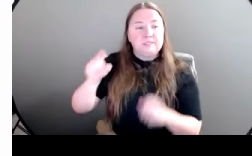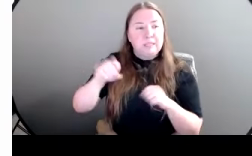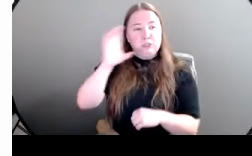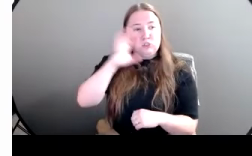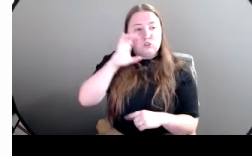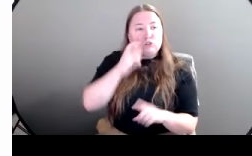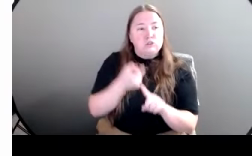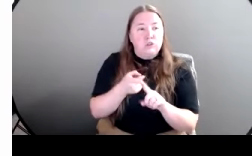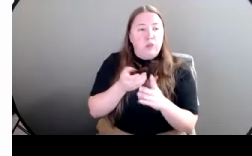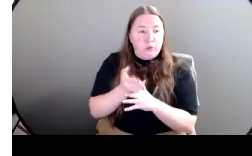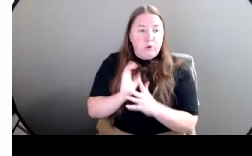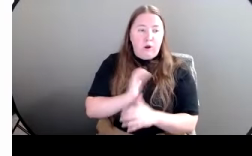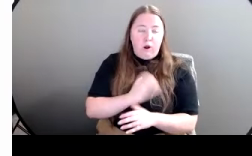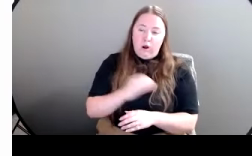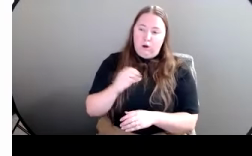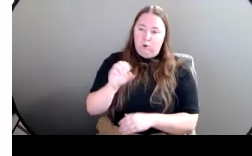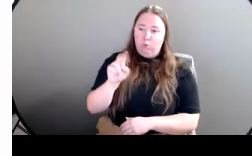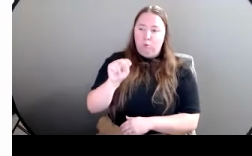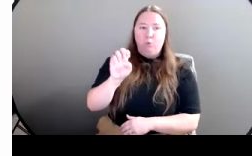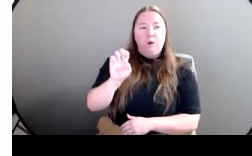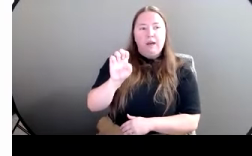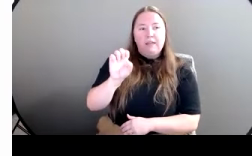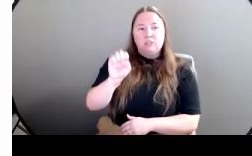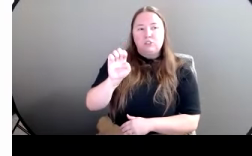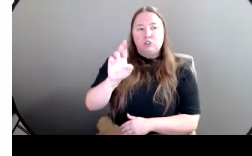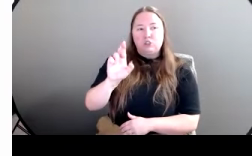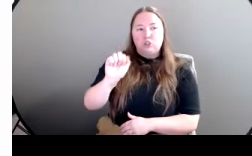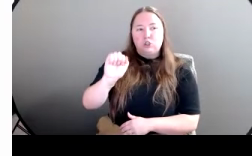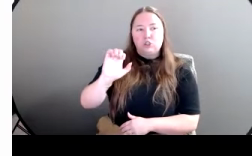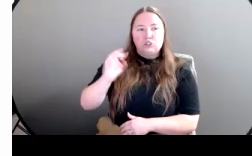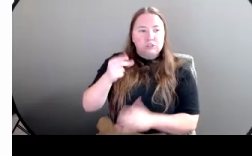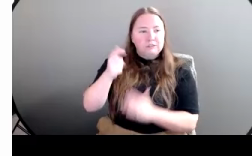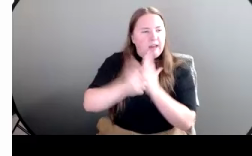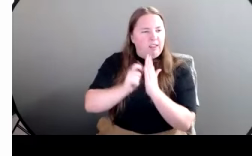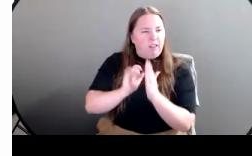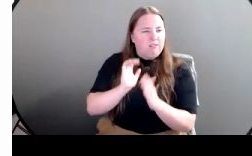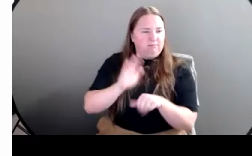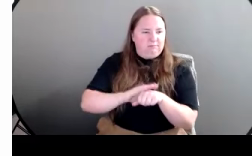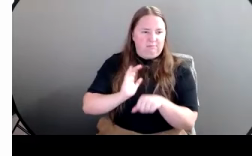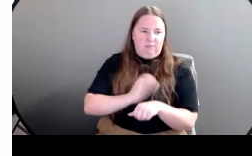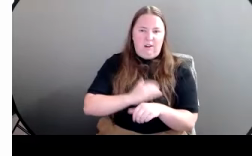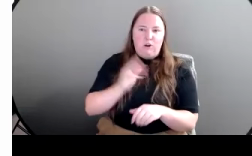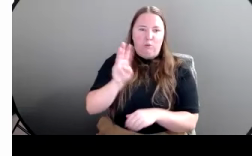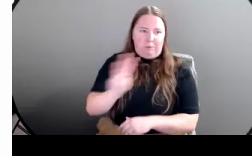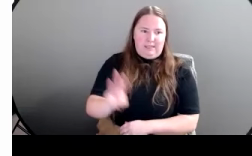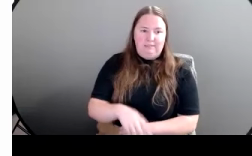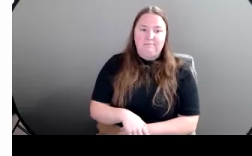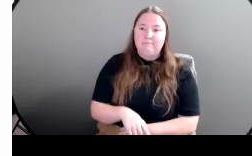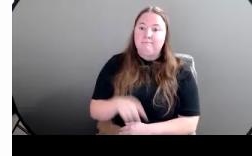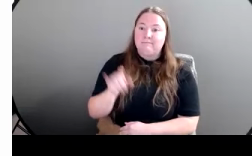search catalog on our website. Oh, that's where you'll find it.